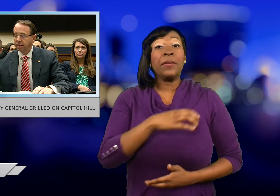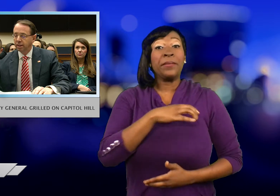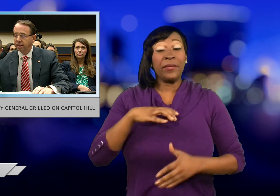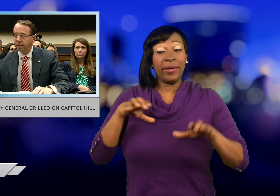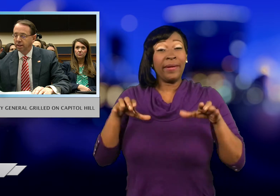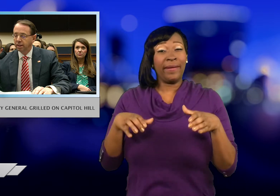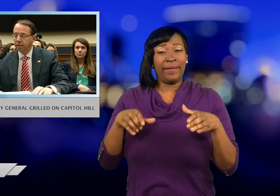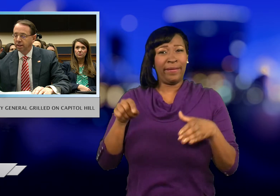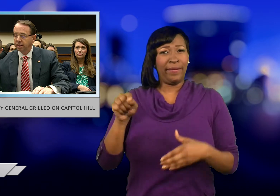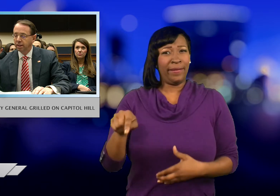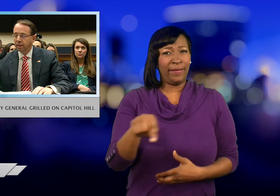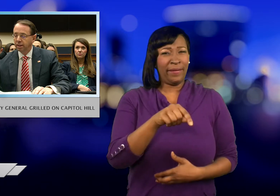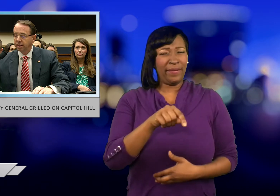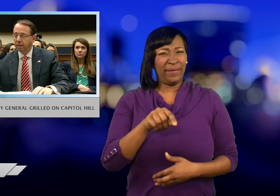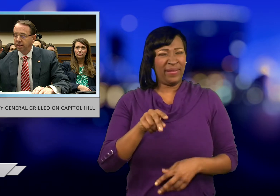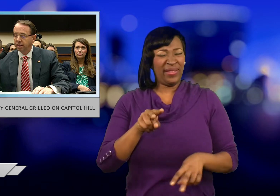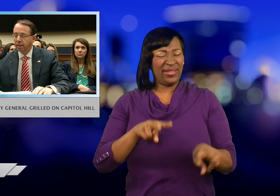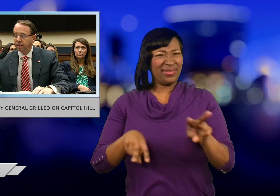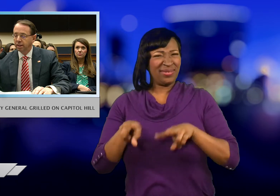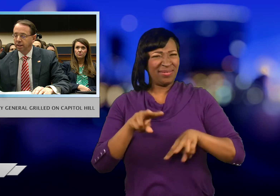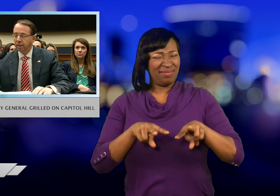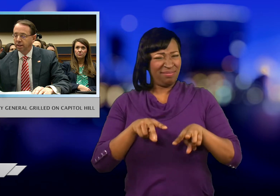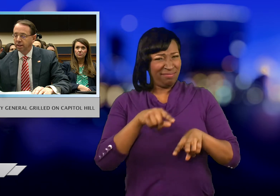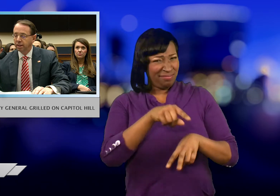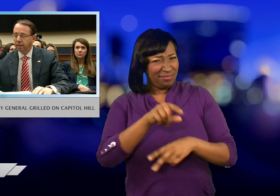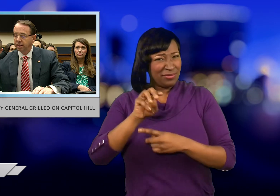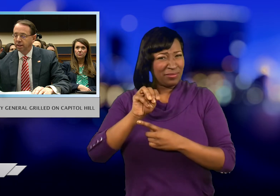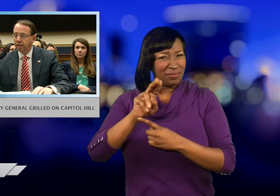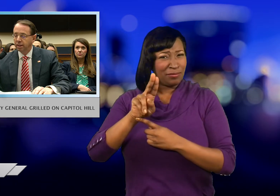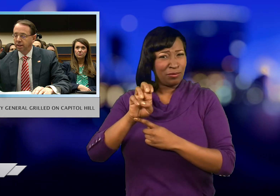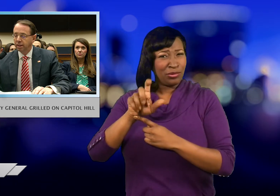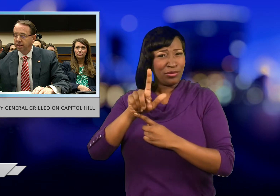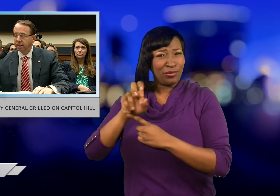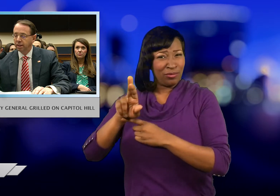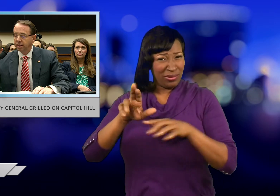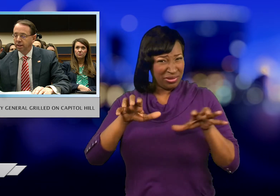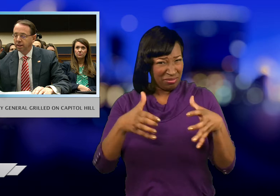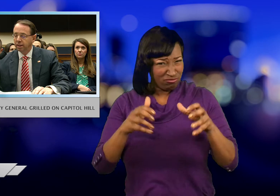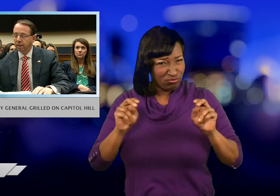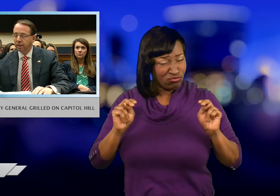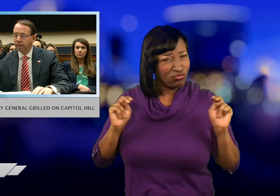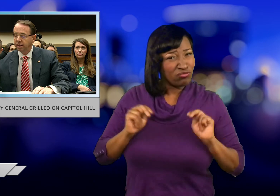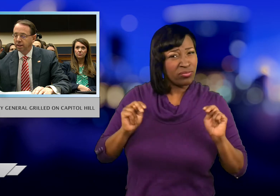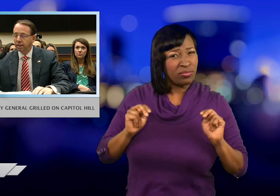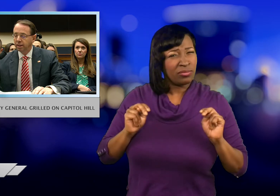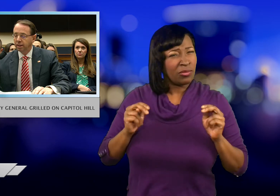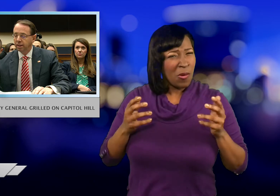Lawmakers are looking into Special Counsel Mueller's Russia investigative team and whether